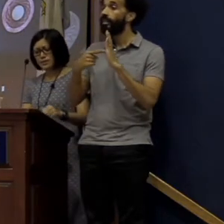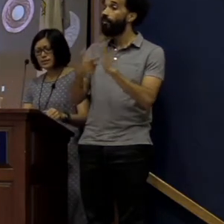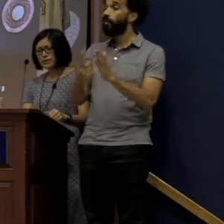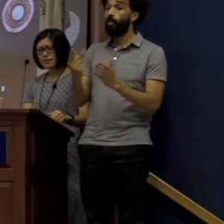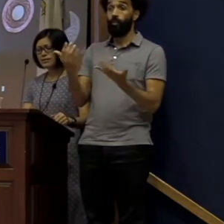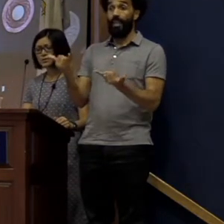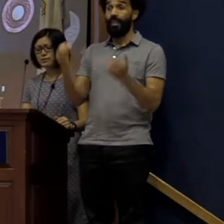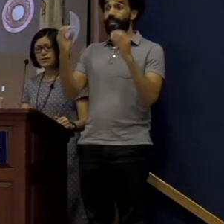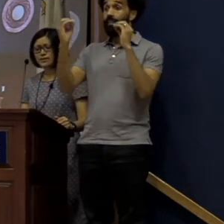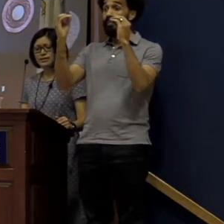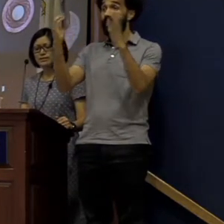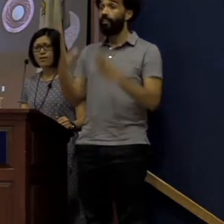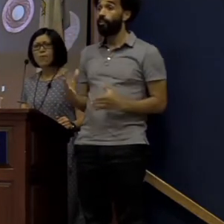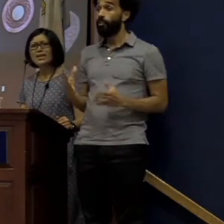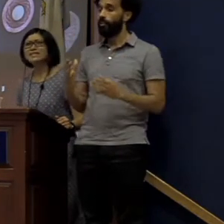I don't know what it is. What is it?